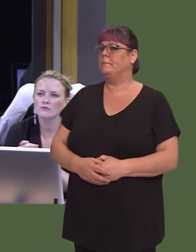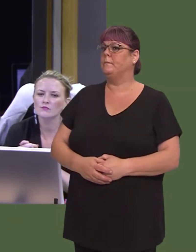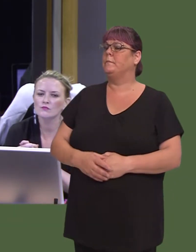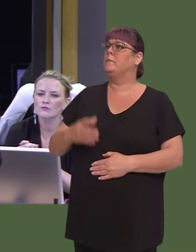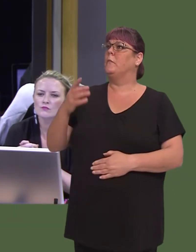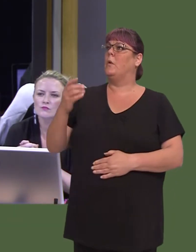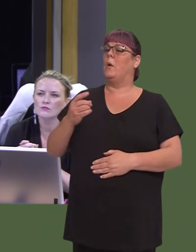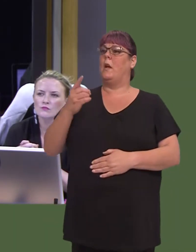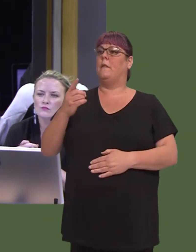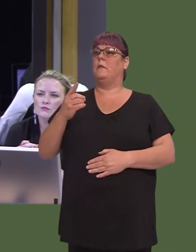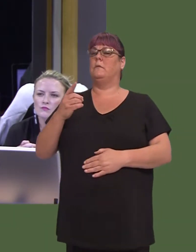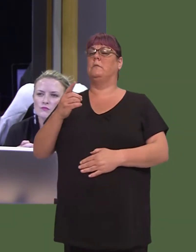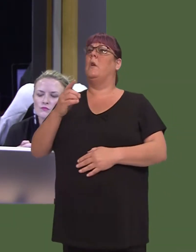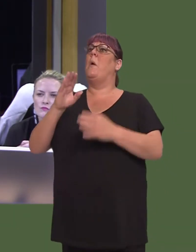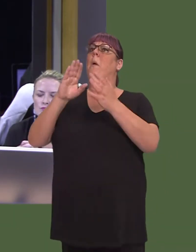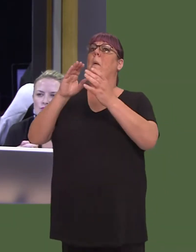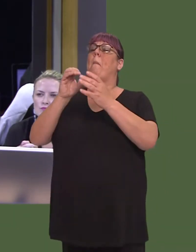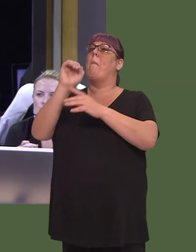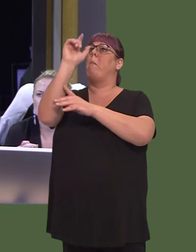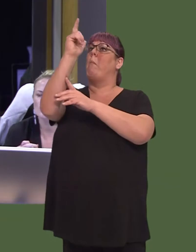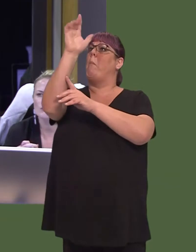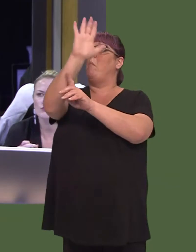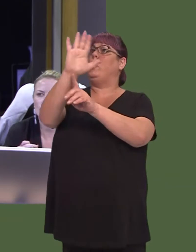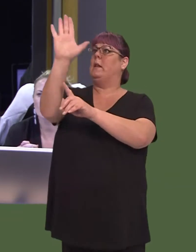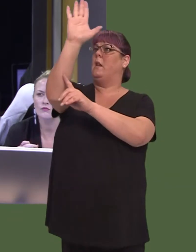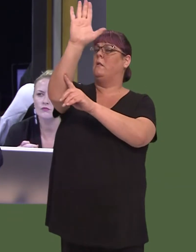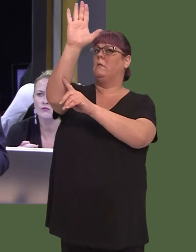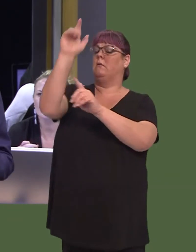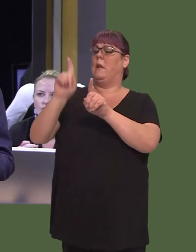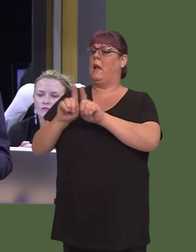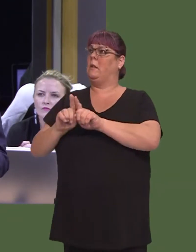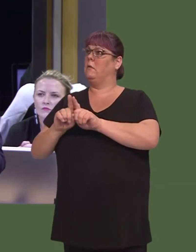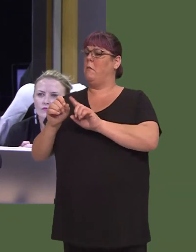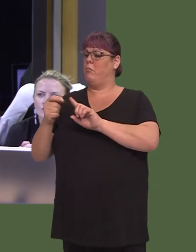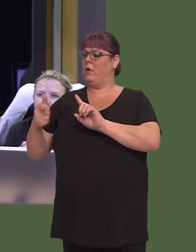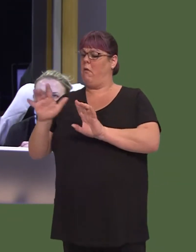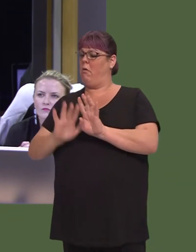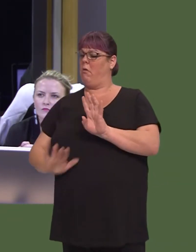active travel Act. It's hugely important that, as we move the metro forward, there are proper